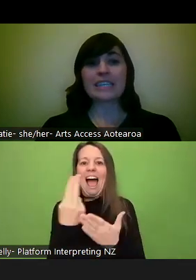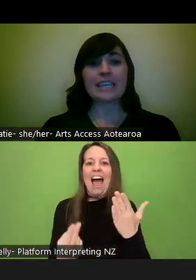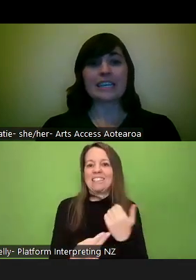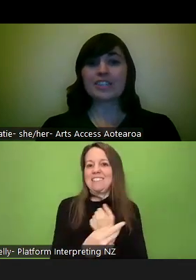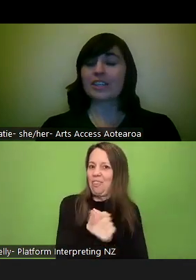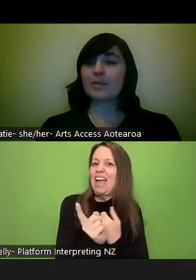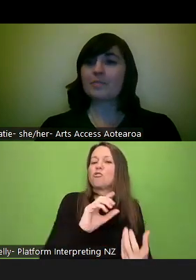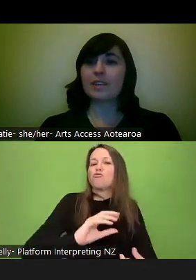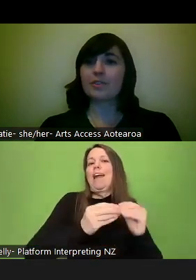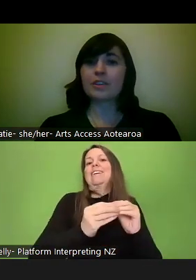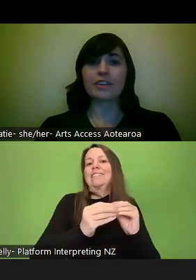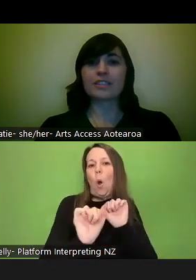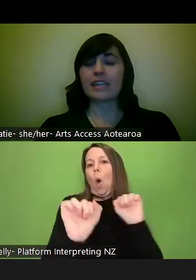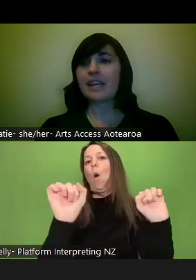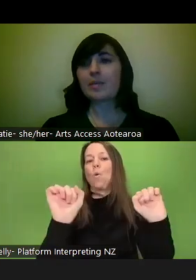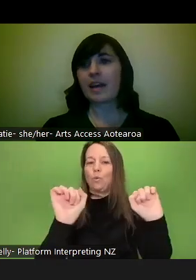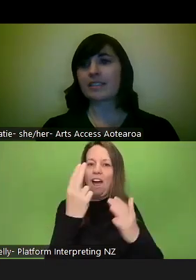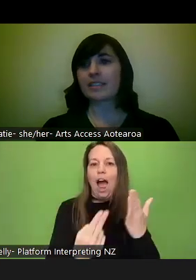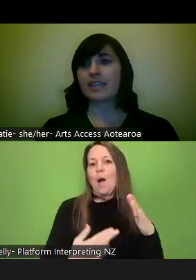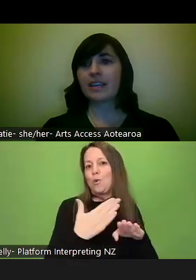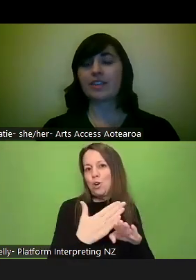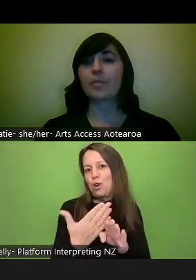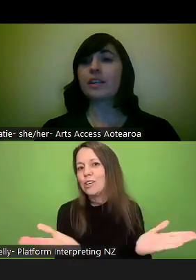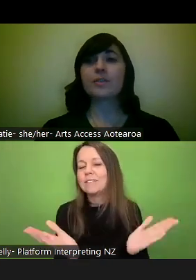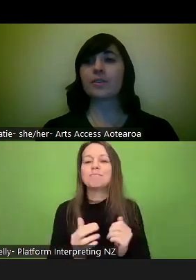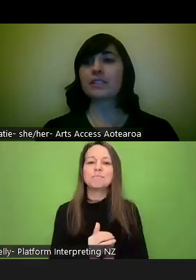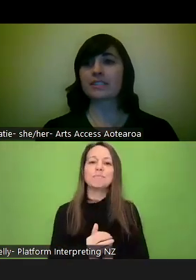in a nutshell, if you're in the arts in any capacity, and you're wanting to increase